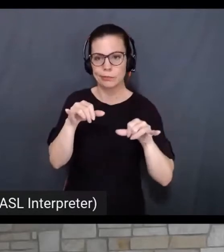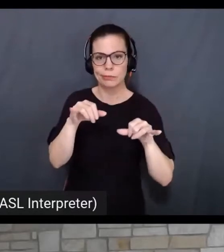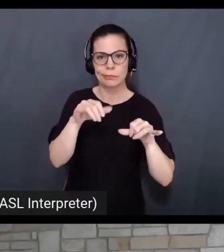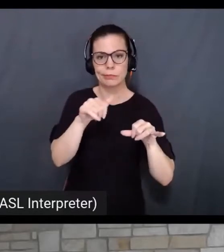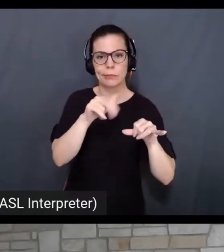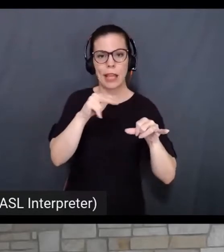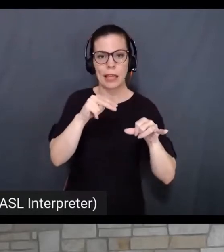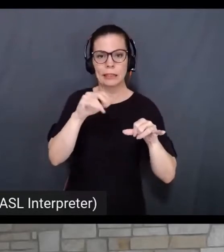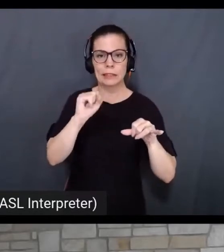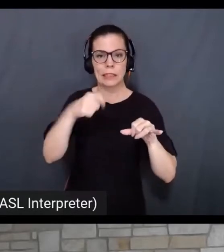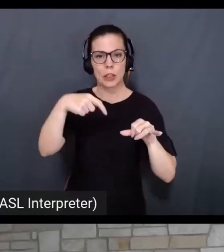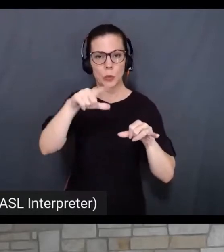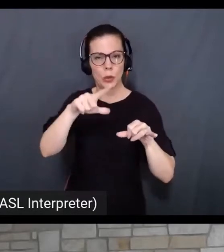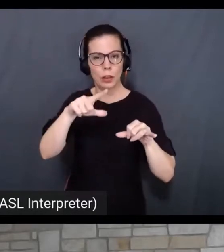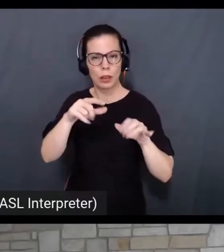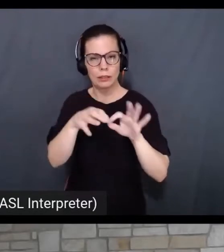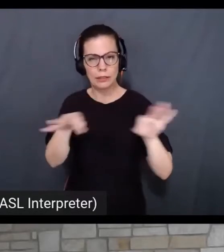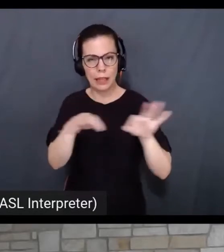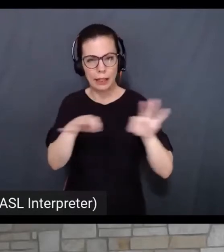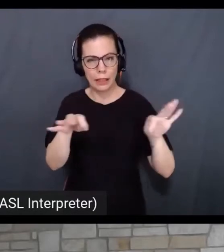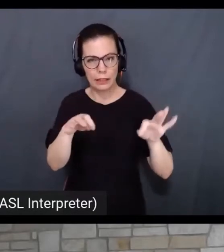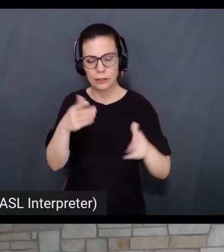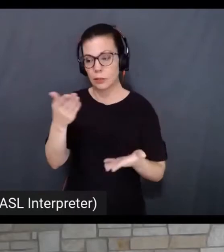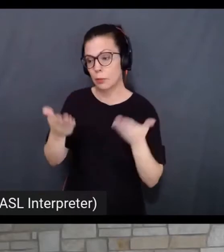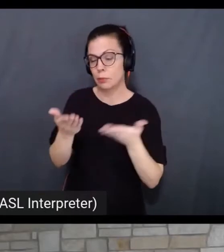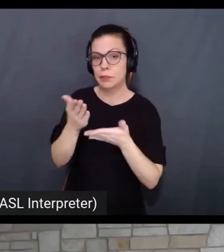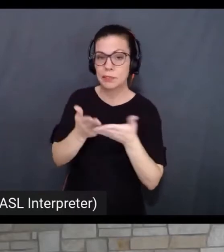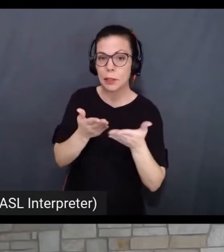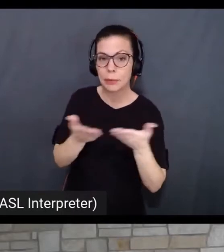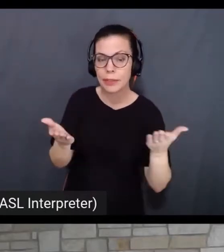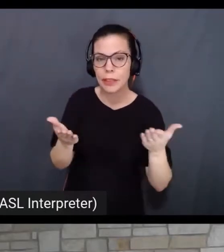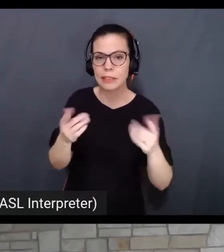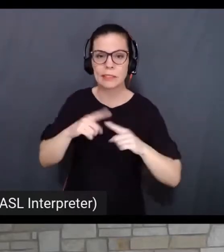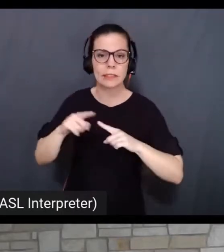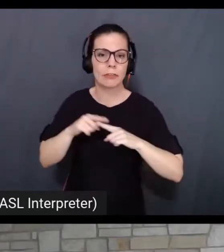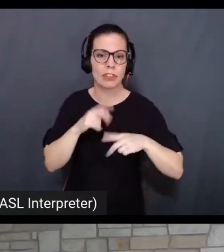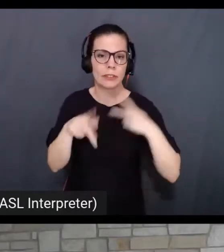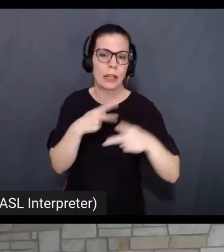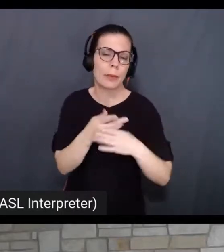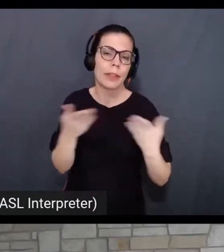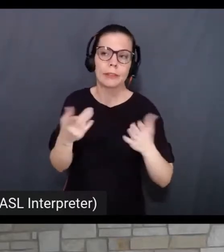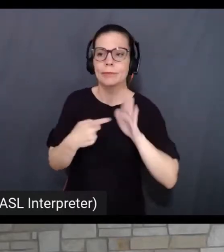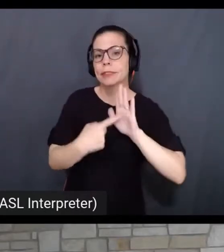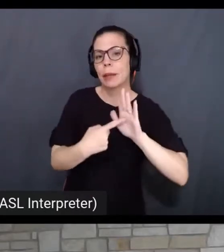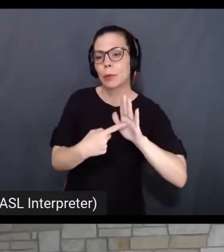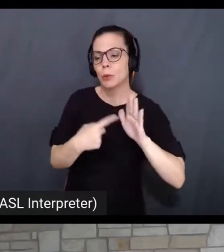So there may be some different types of things, like for instance, we use bulk insert.